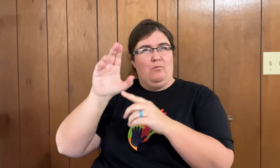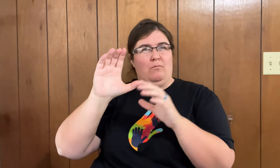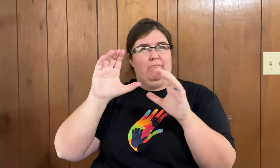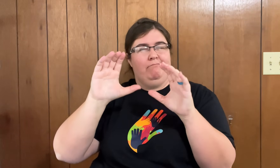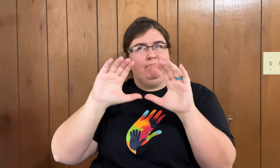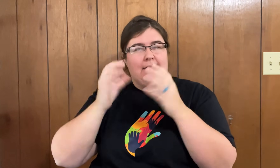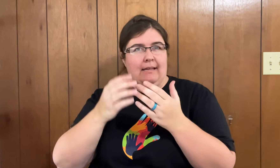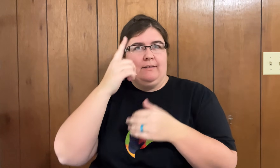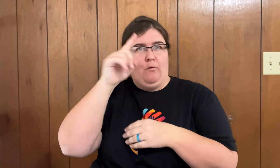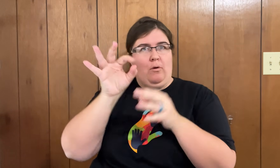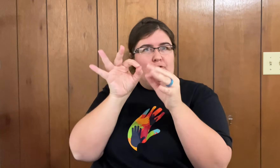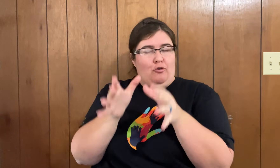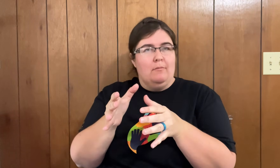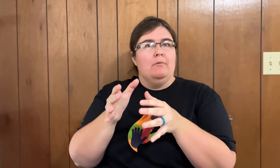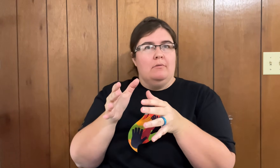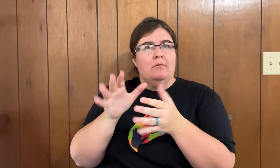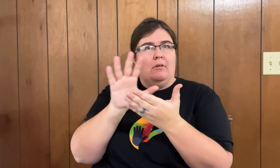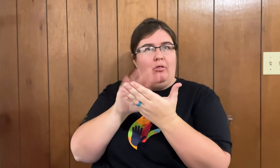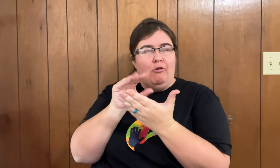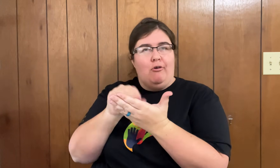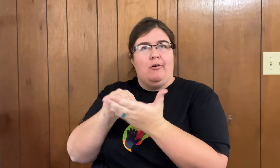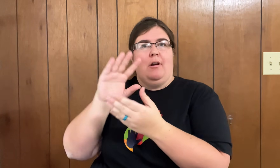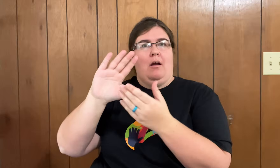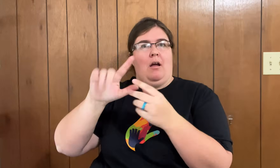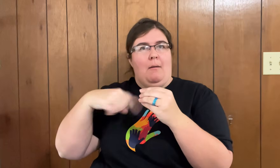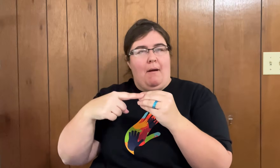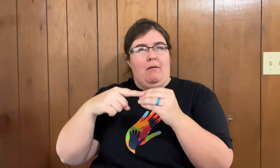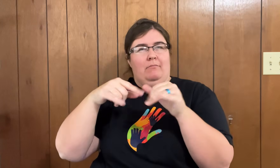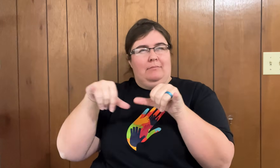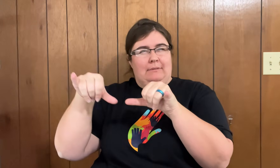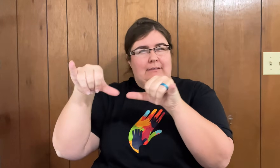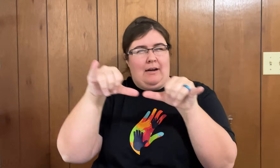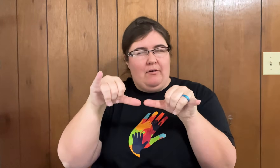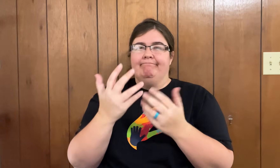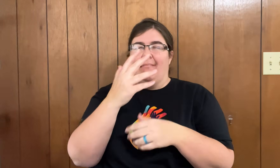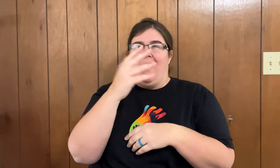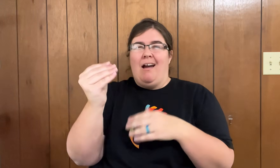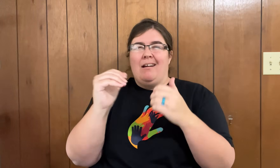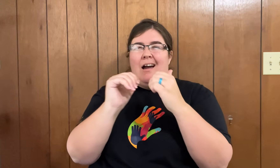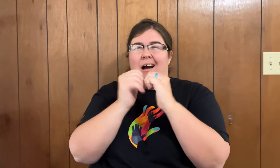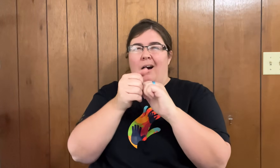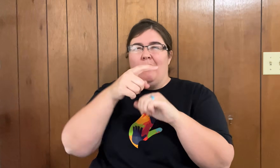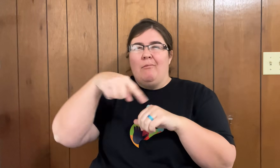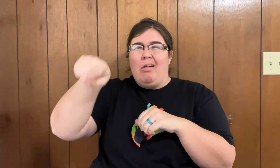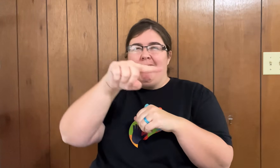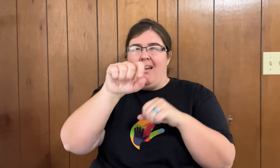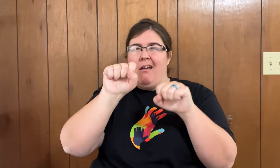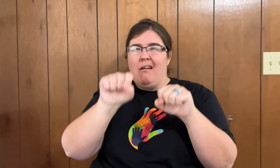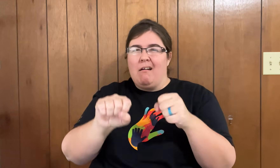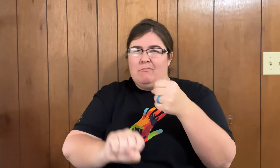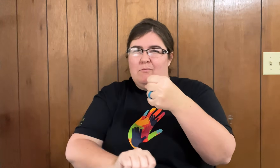a CEU course for interpreters so they can learn about standardization and how they can